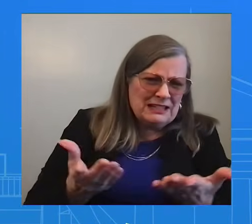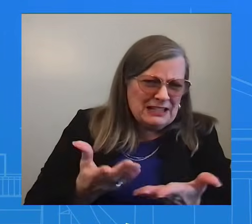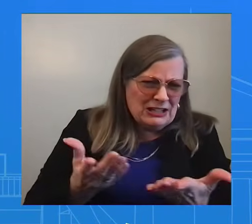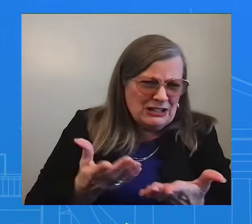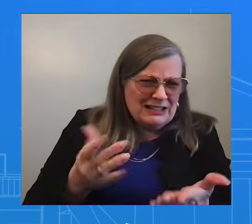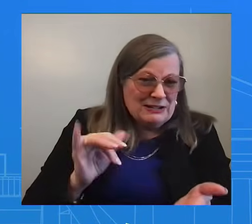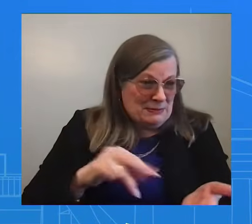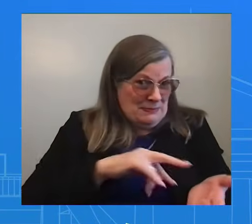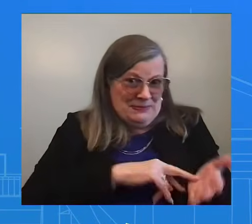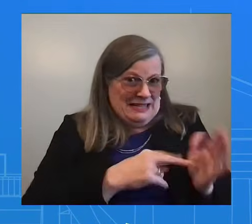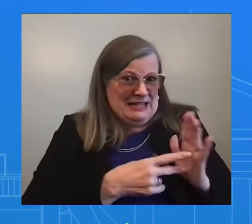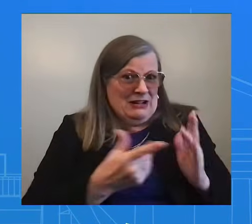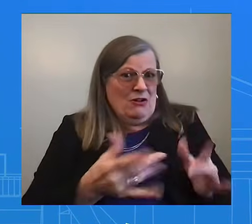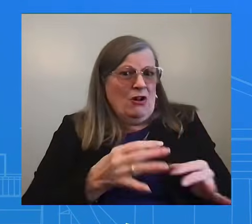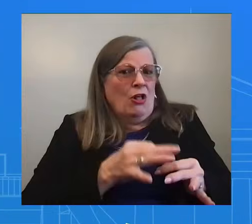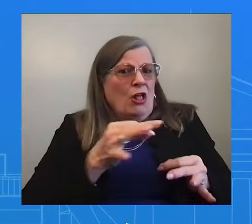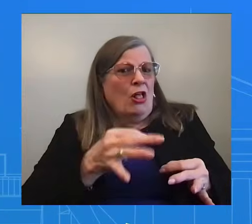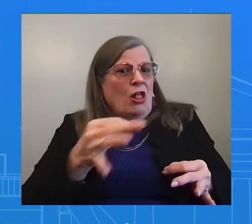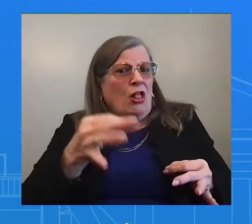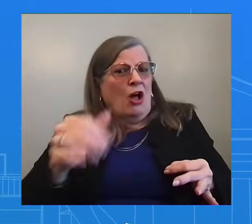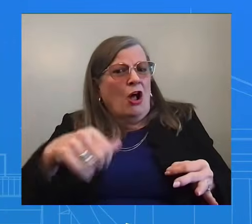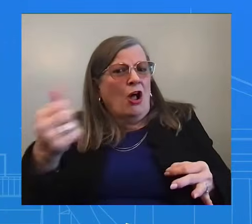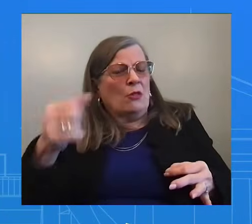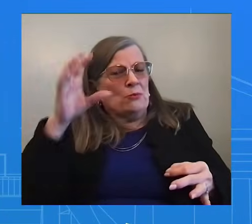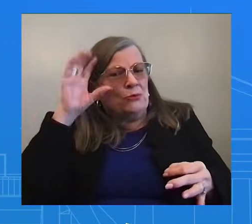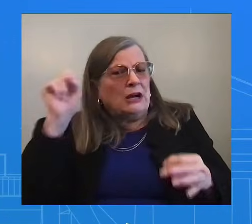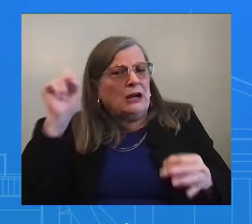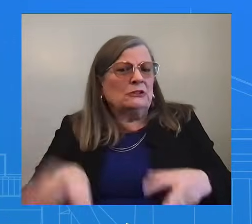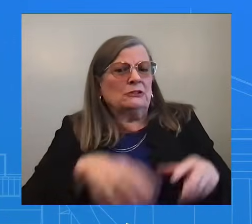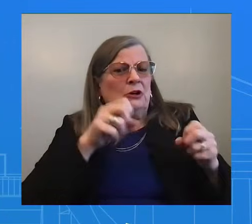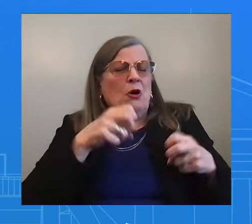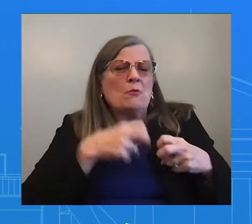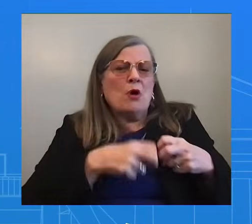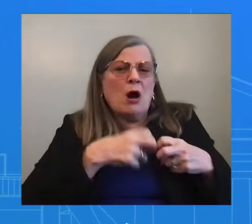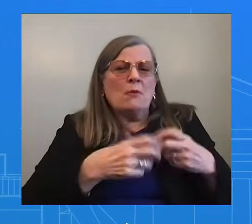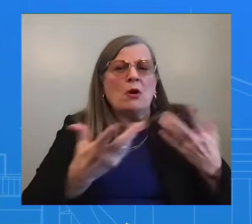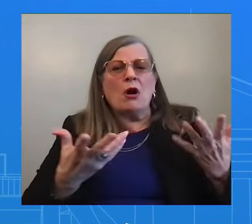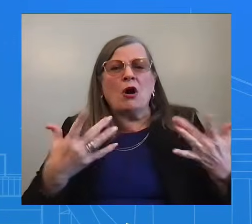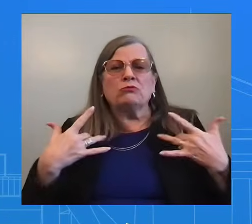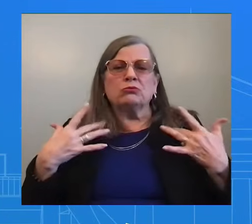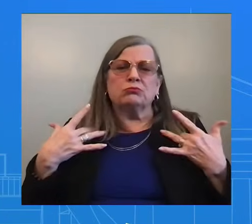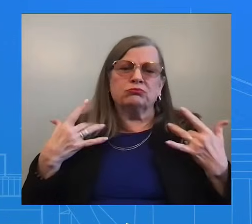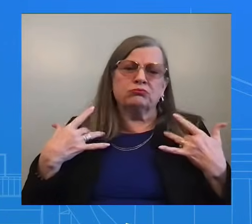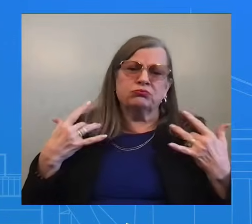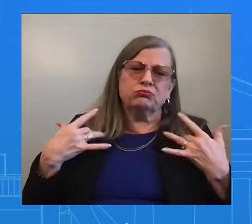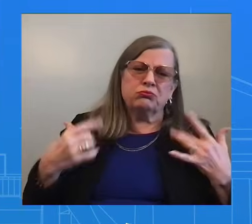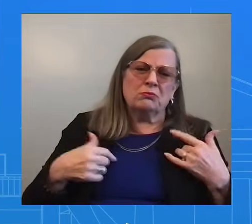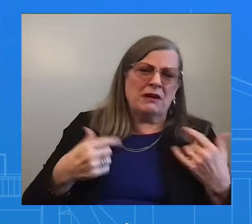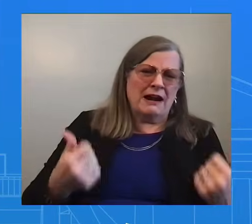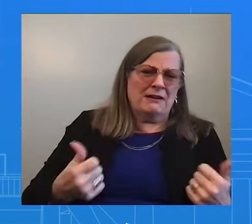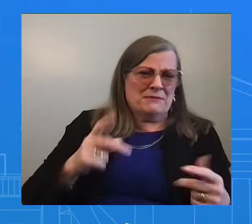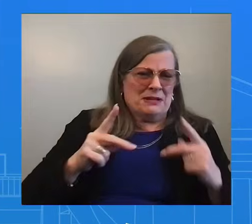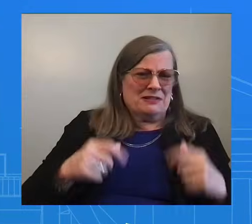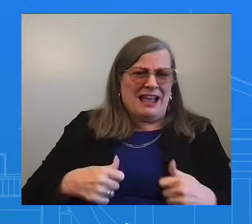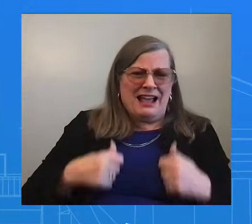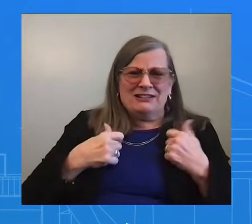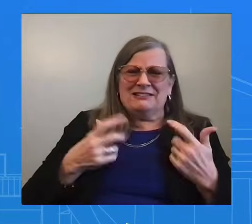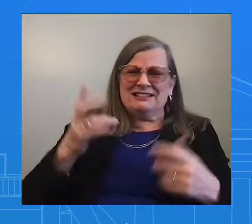if these people are going to be deported after just working, living, maybe having families here for seven years? Mr. Kirby: Again, I'm not going to get into hypothetical cases here.